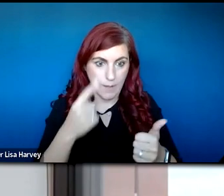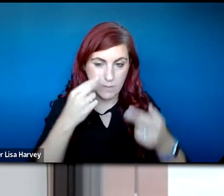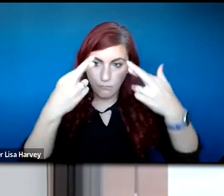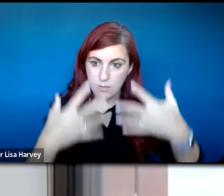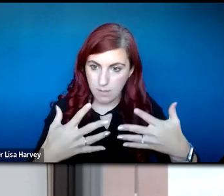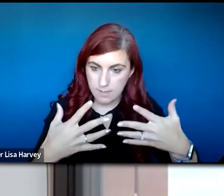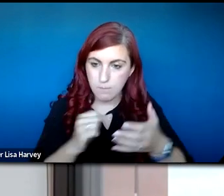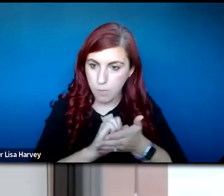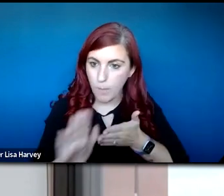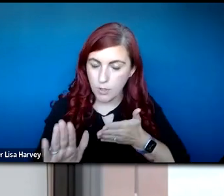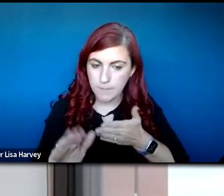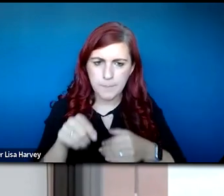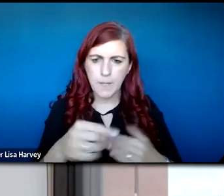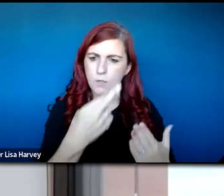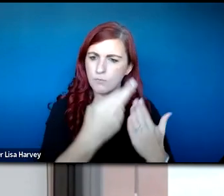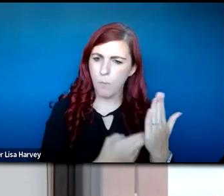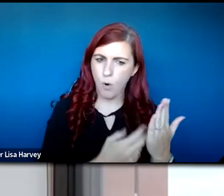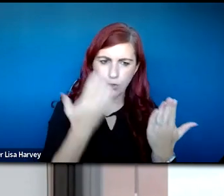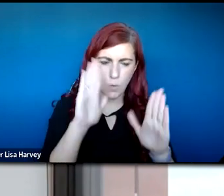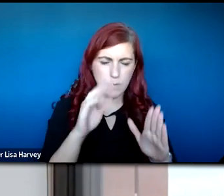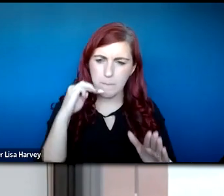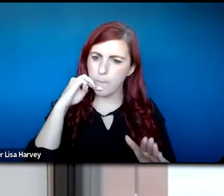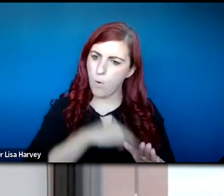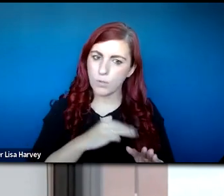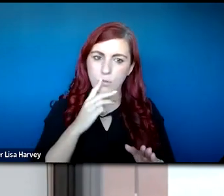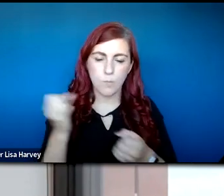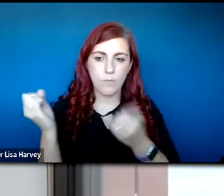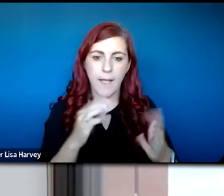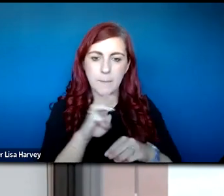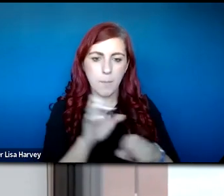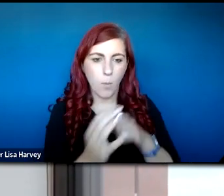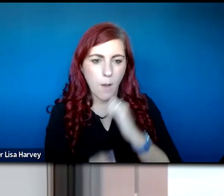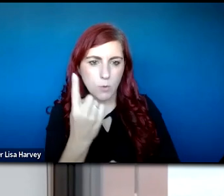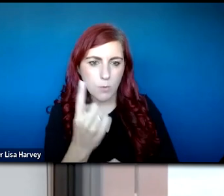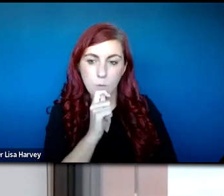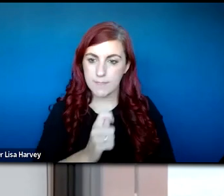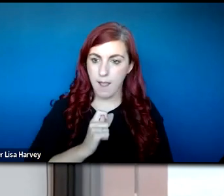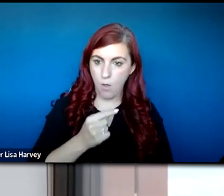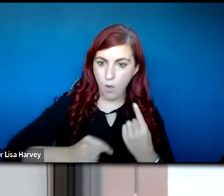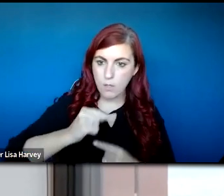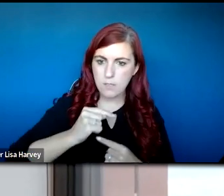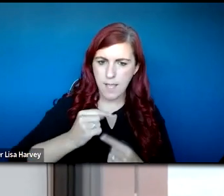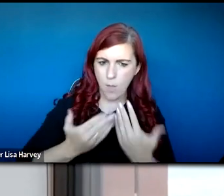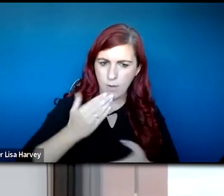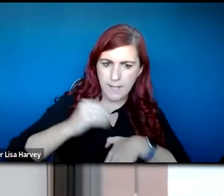This report illustrates how important it is to provide people with opportunities to tell us about how things are going for them.